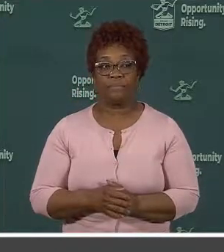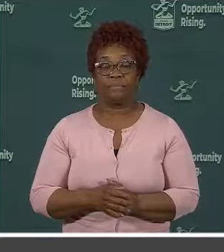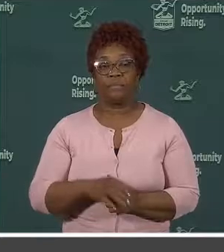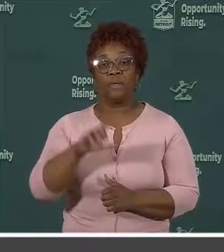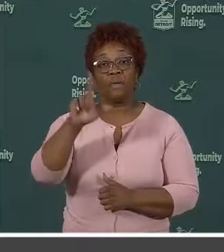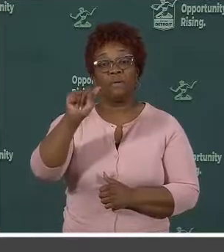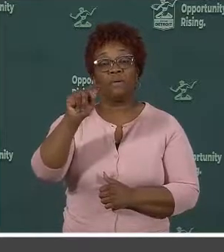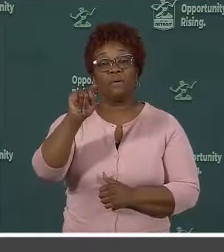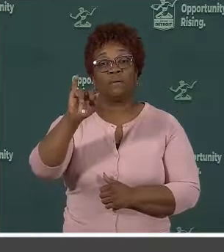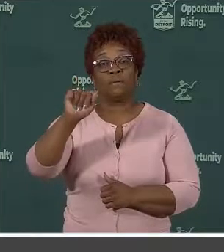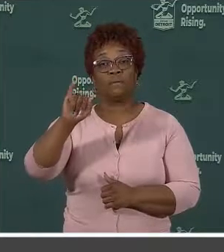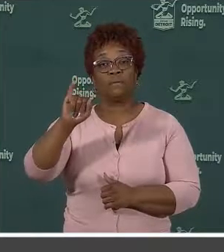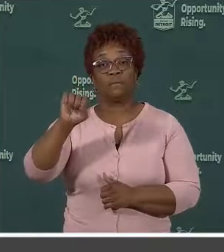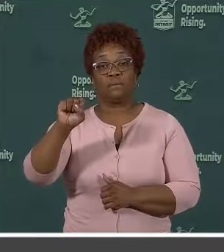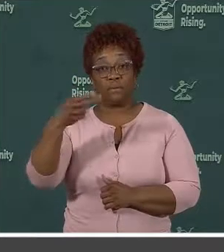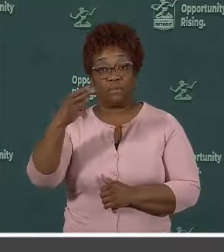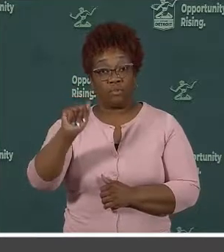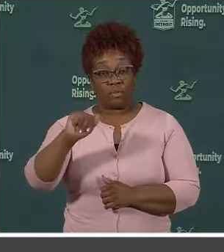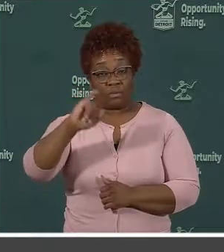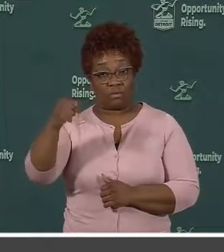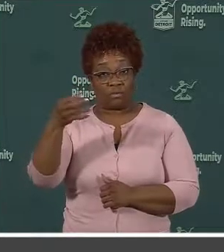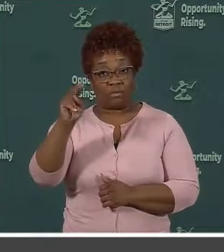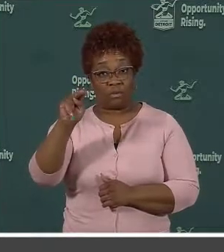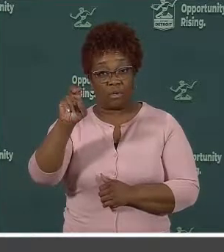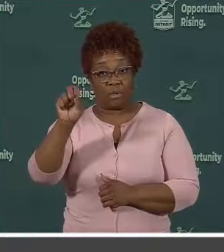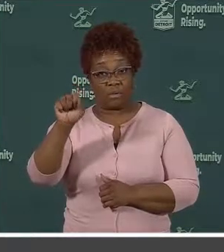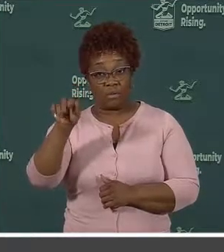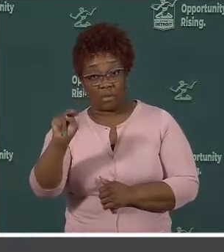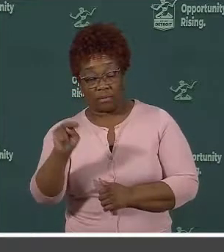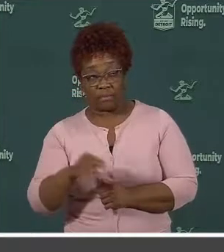JOHNSON COUNCIL MEMBER GABRIELA